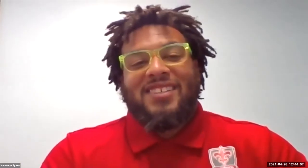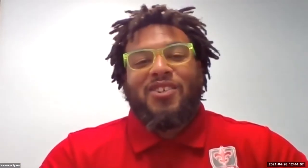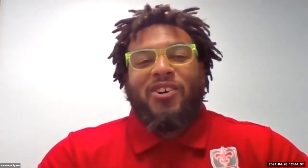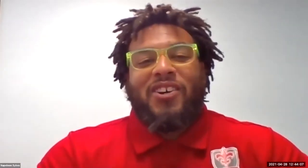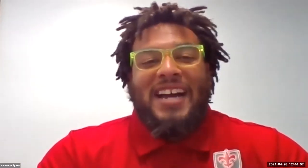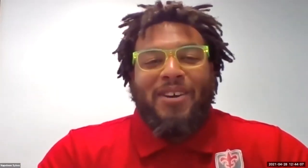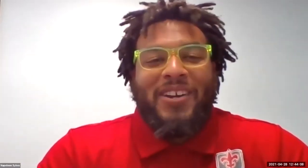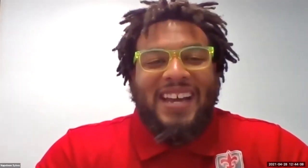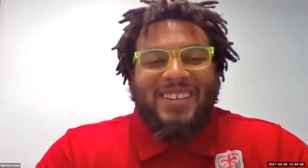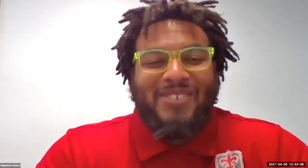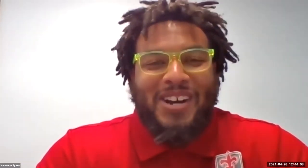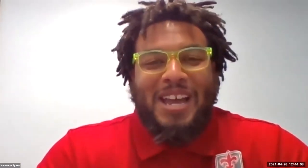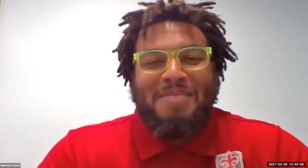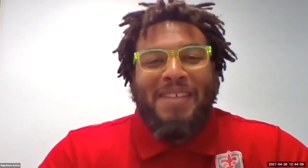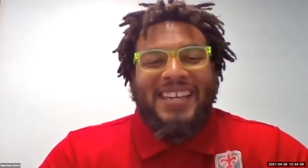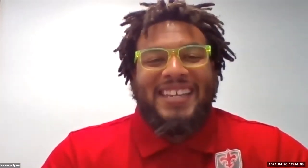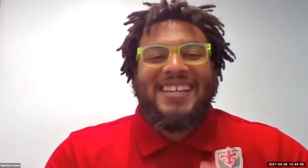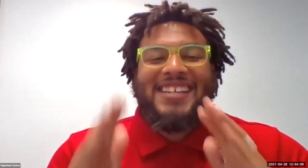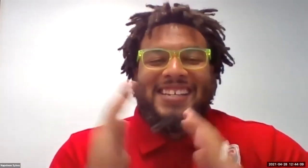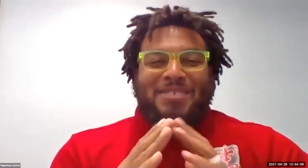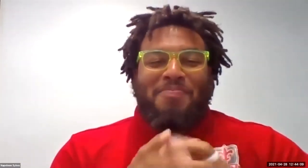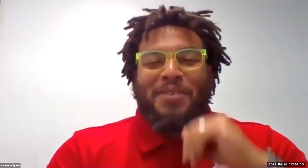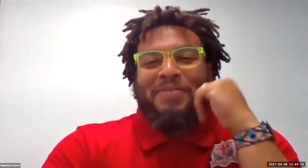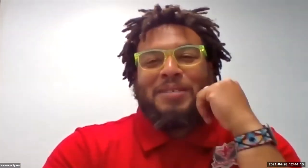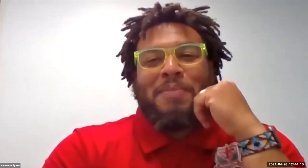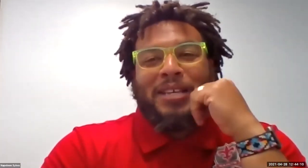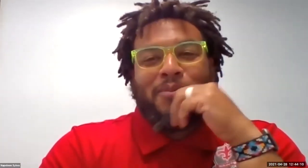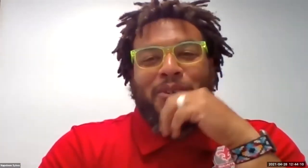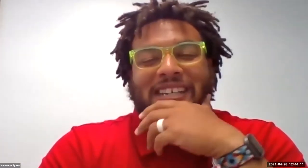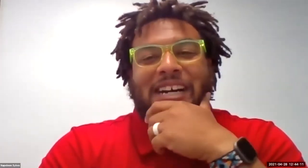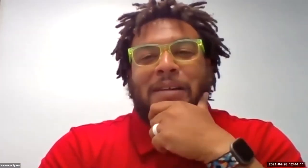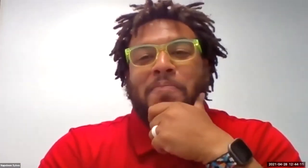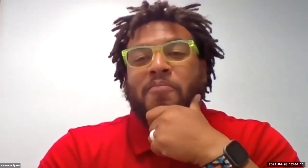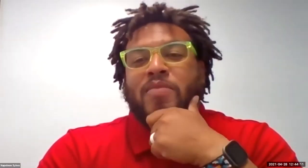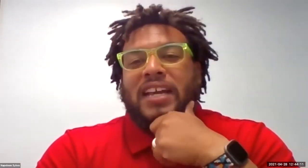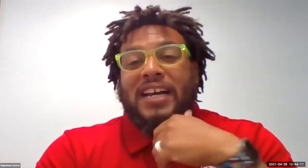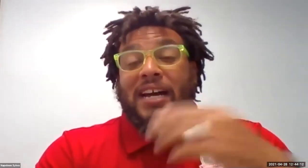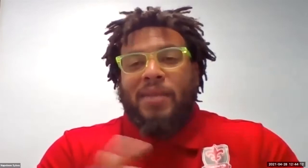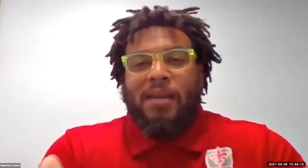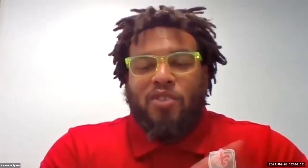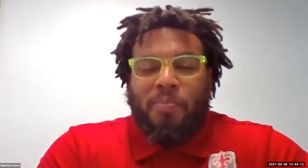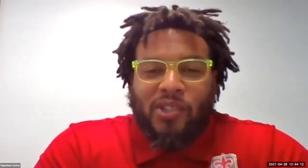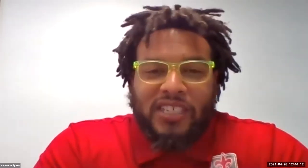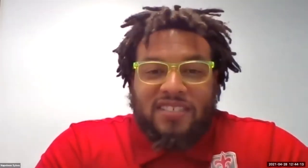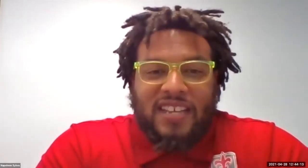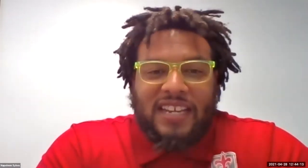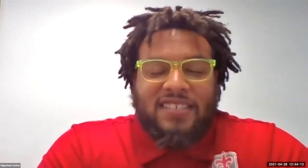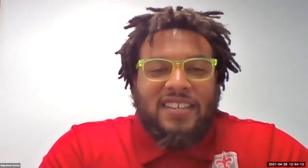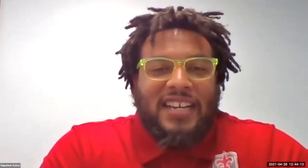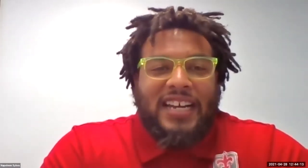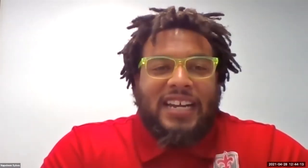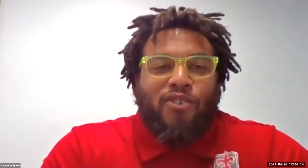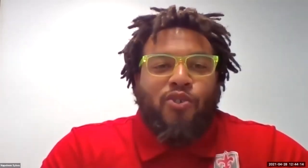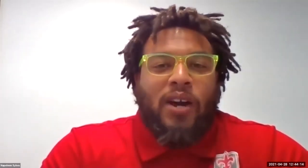with him. We both got to see someone that meant so much. One of the cooler moments in my life. And Lexington Market just became a place for us.